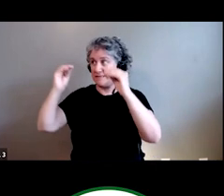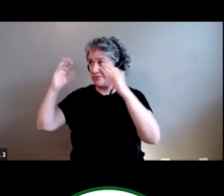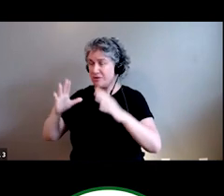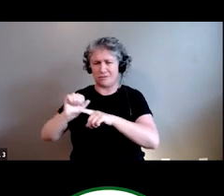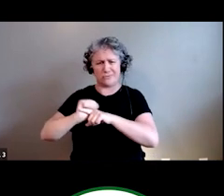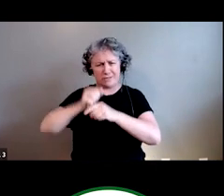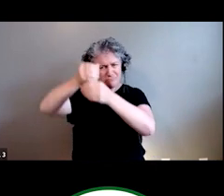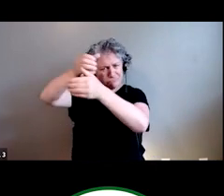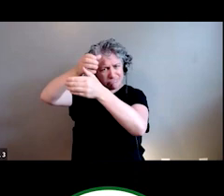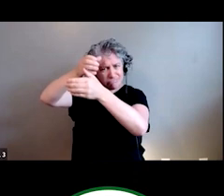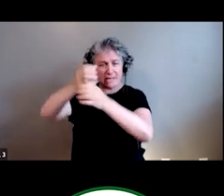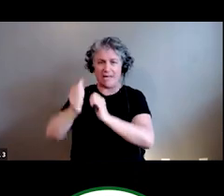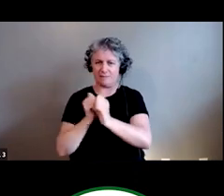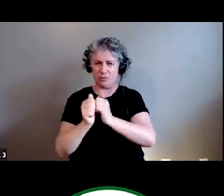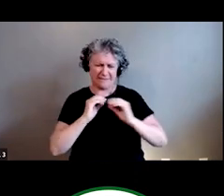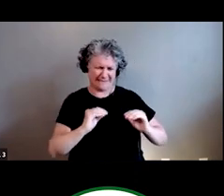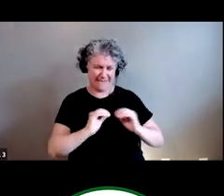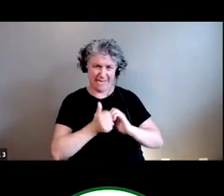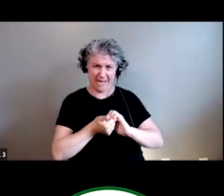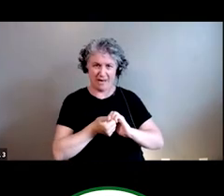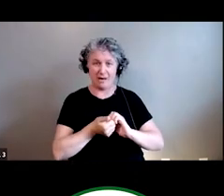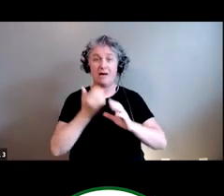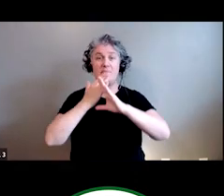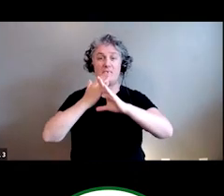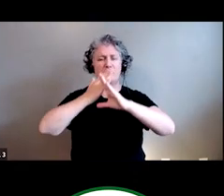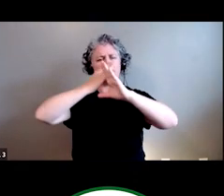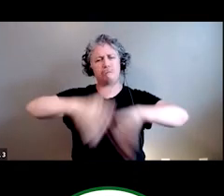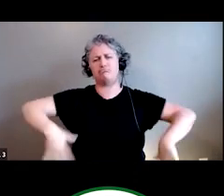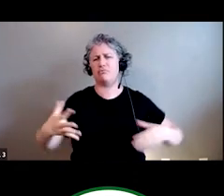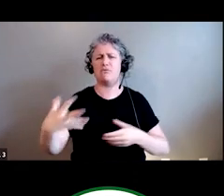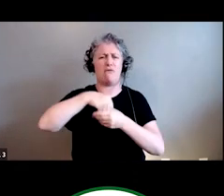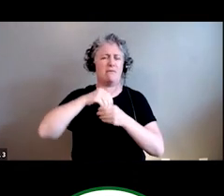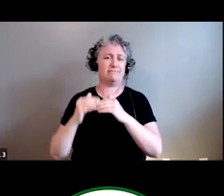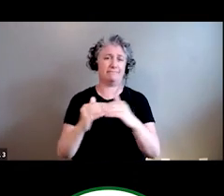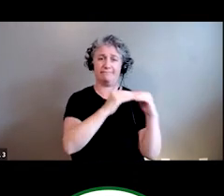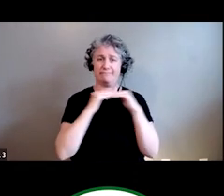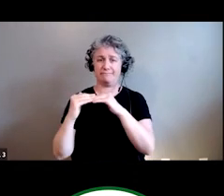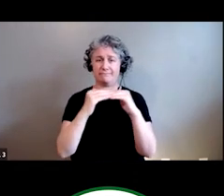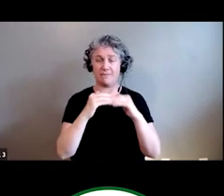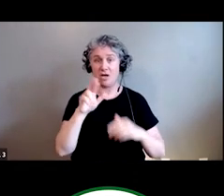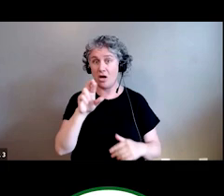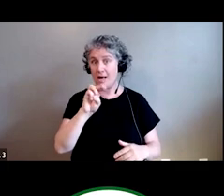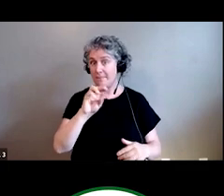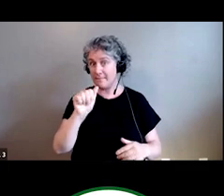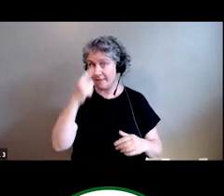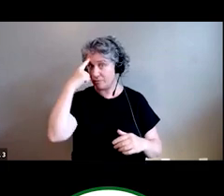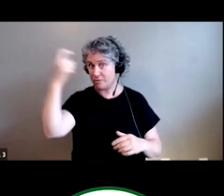The RMA dream is to reach as far and as wide as possible. Making sure that experiences